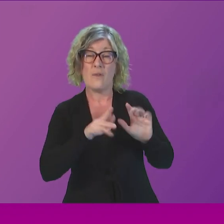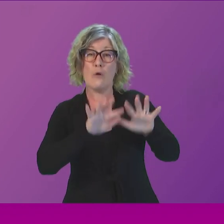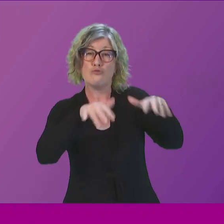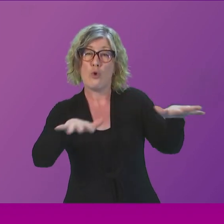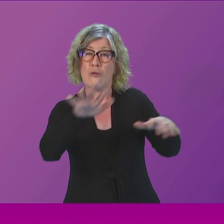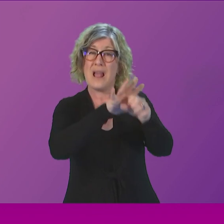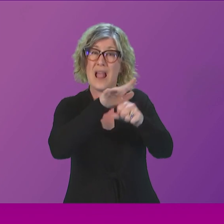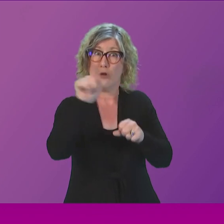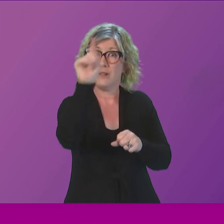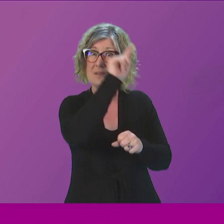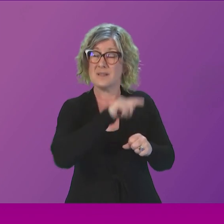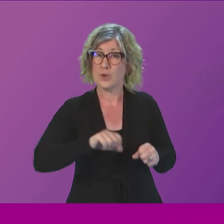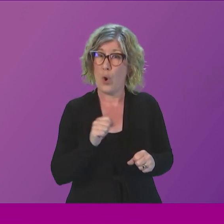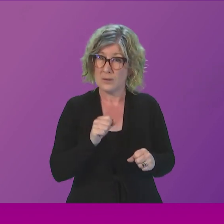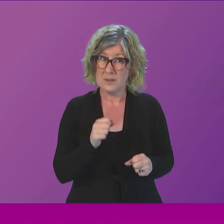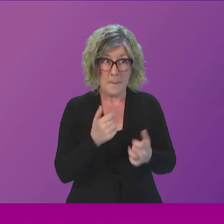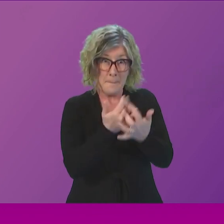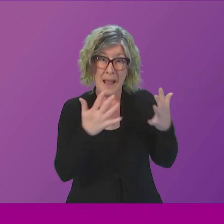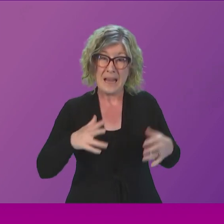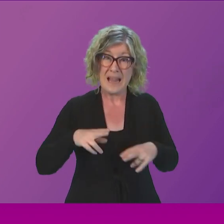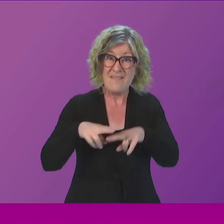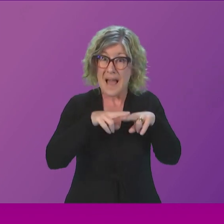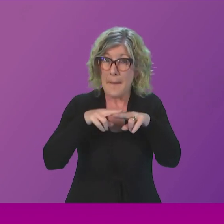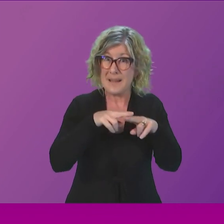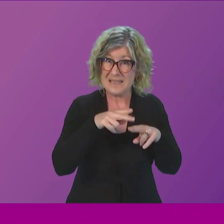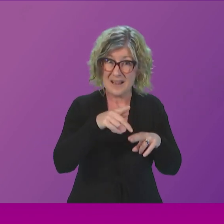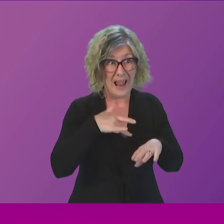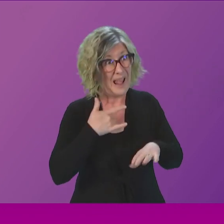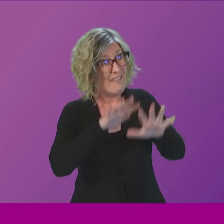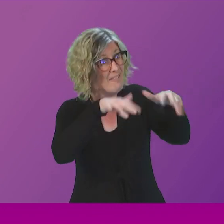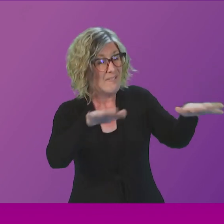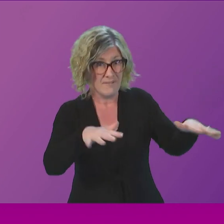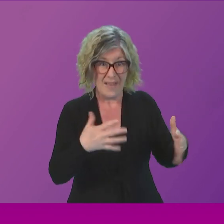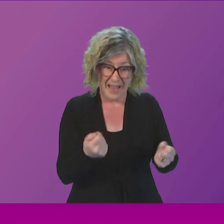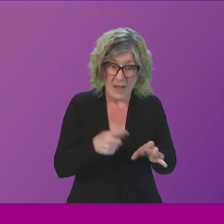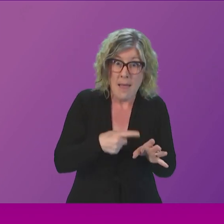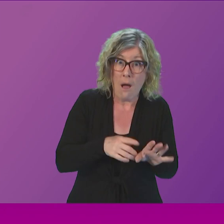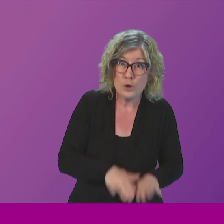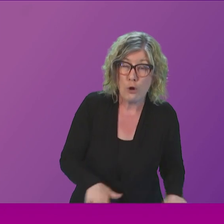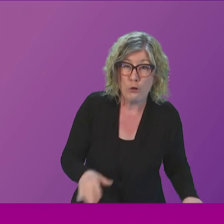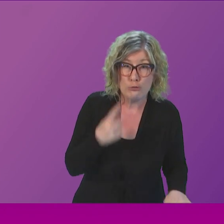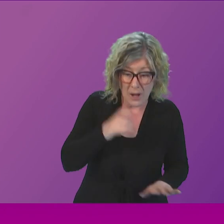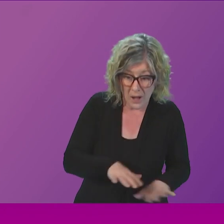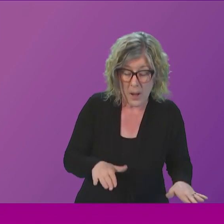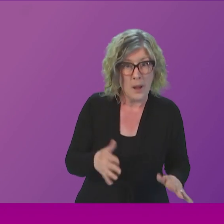Families with young children in rural Scotland are being left high and dry by the SNP’s